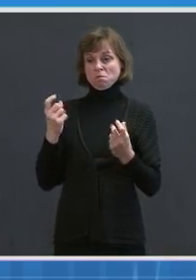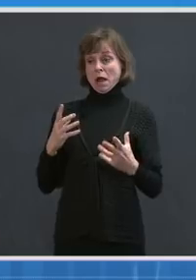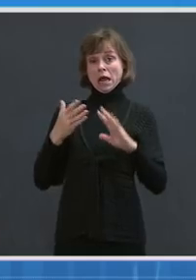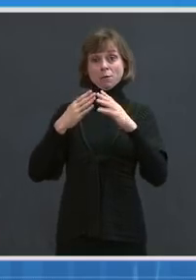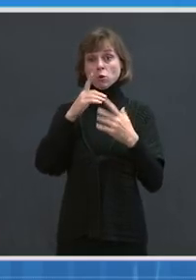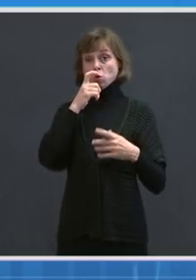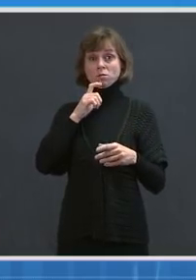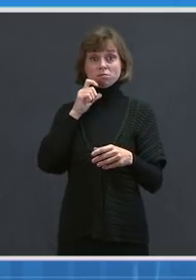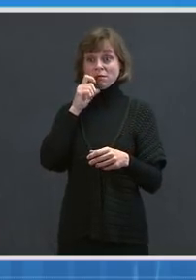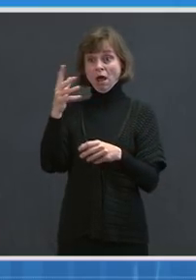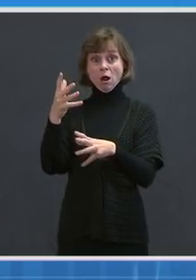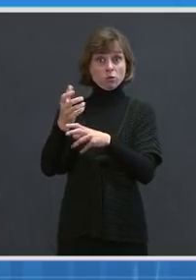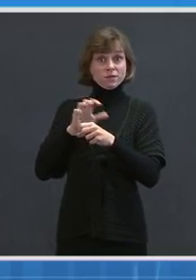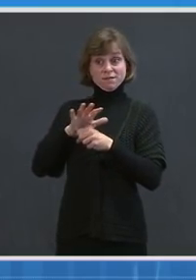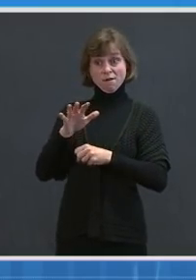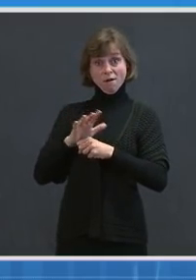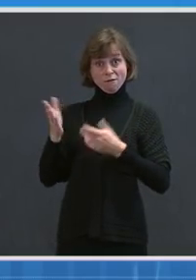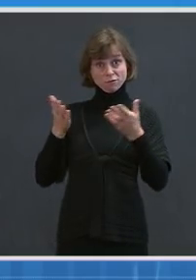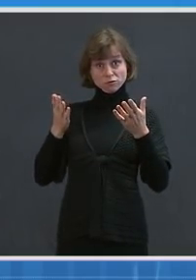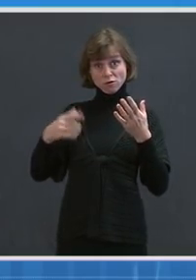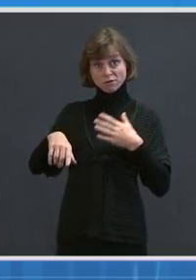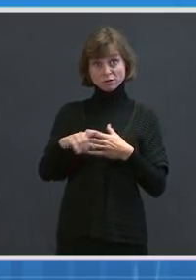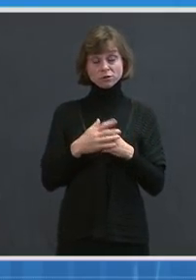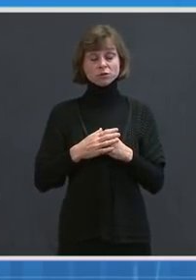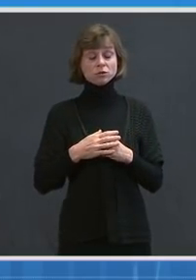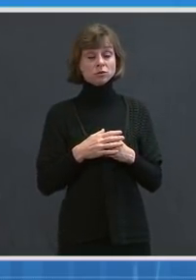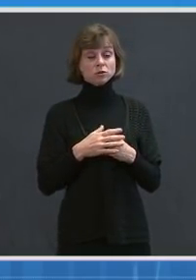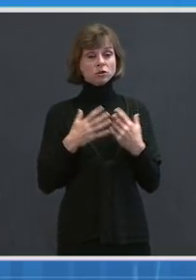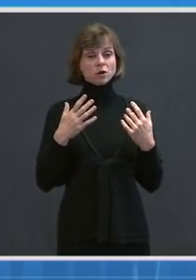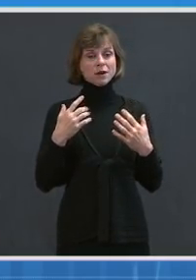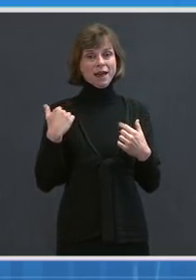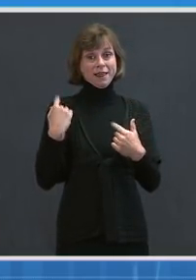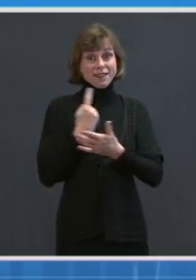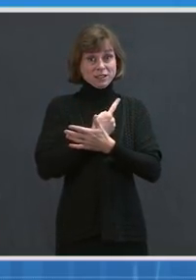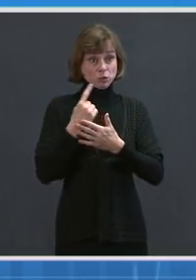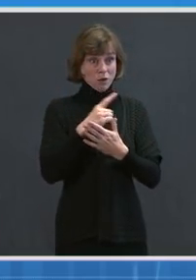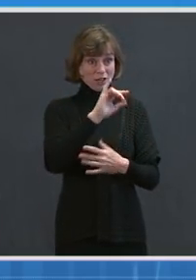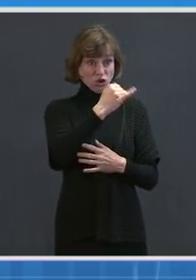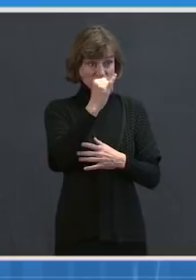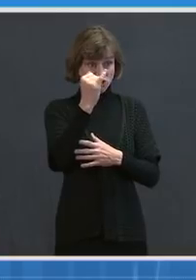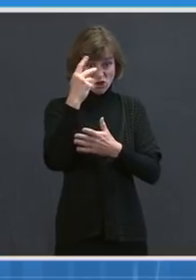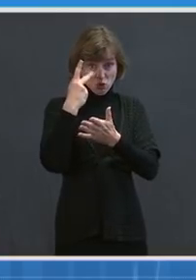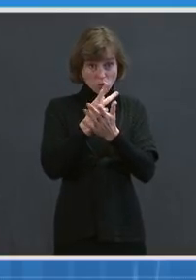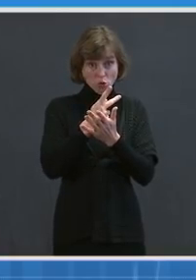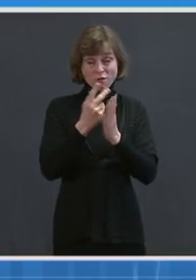we went from a J&J authorization to shots in arms in three days.